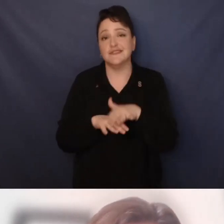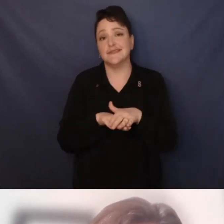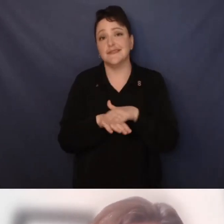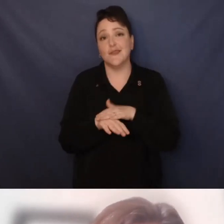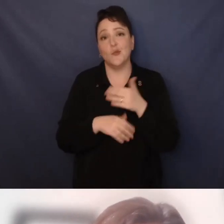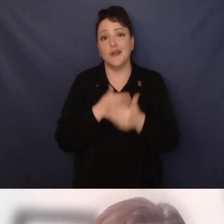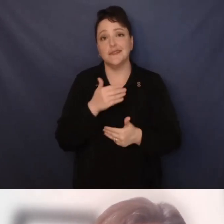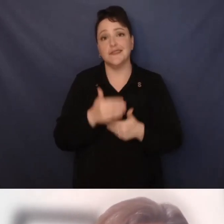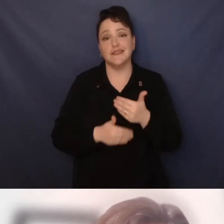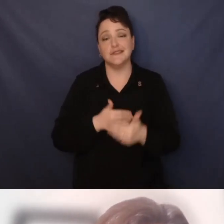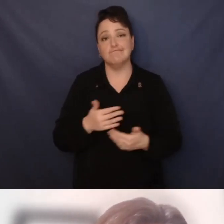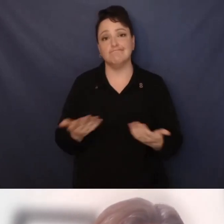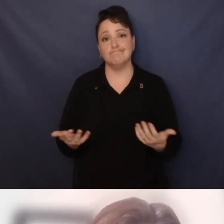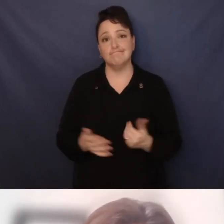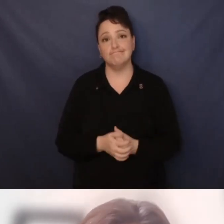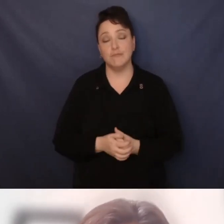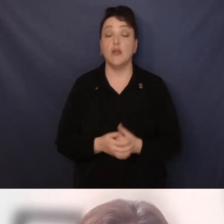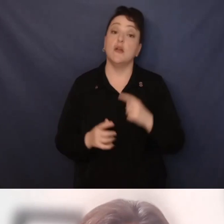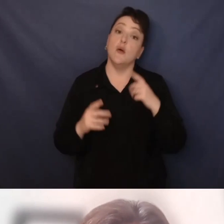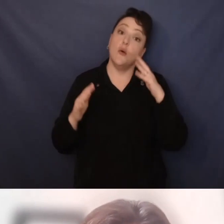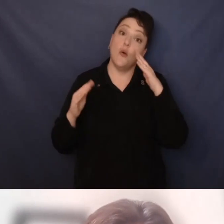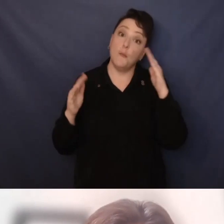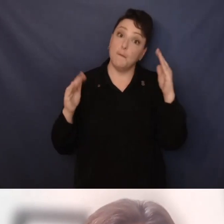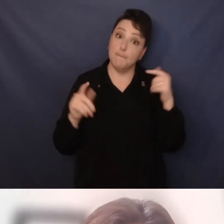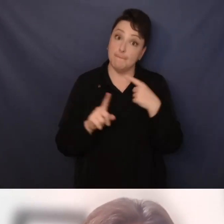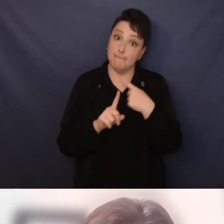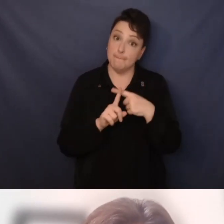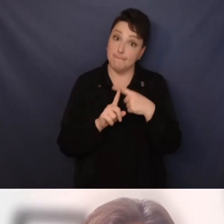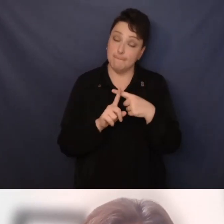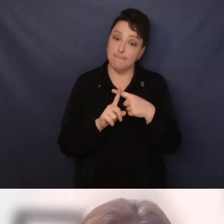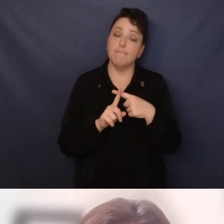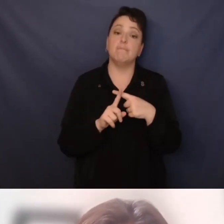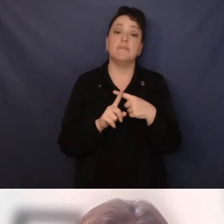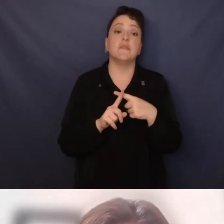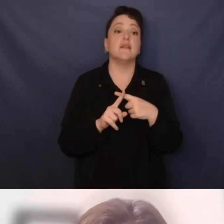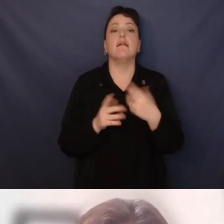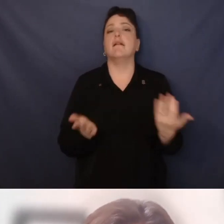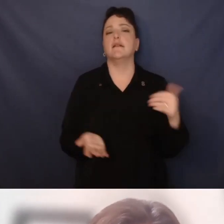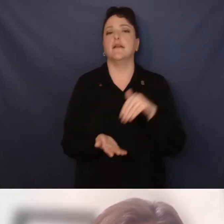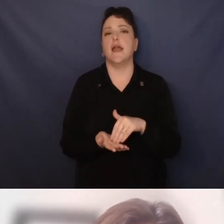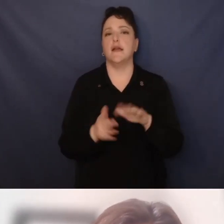hopefully, we are -- we are considering having another webinar where we can talk about more about